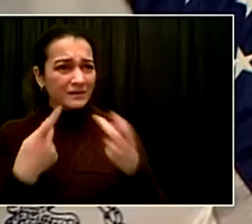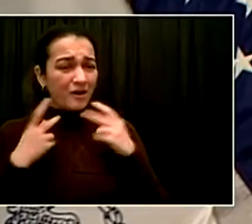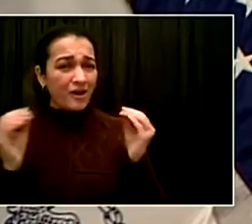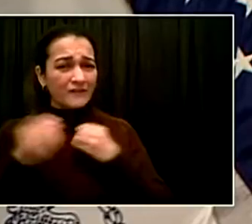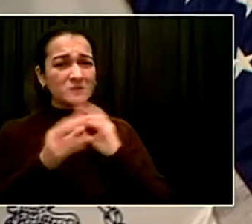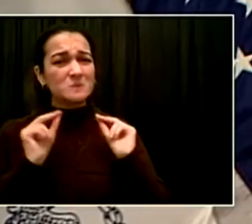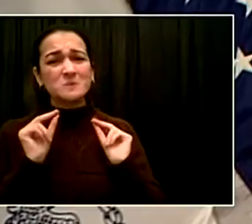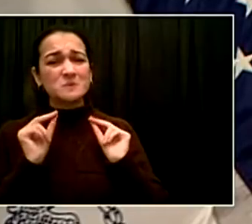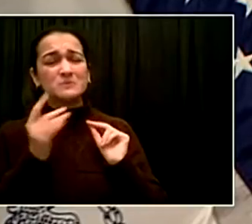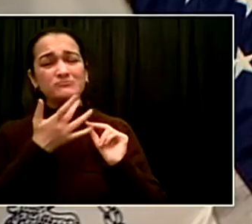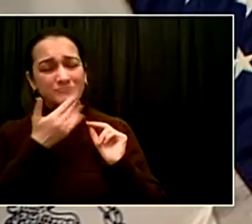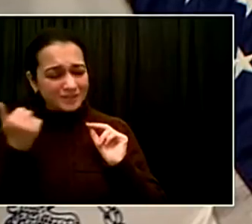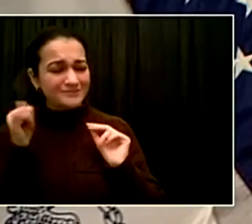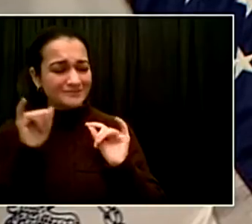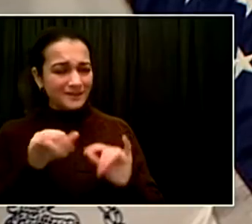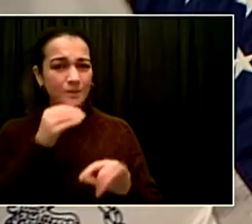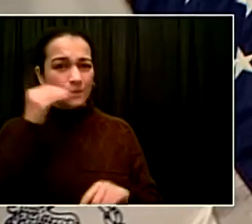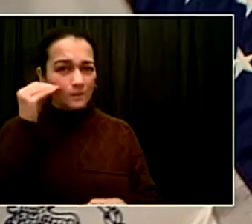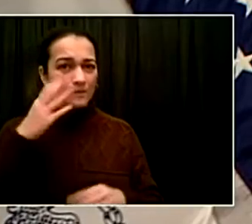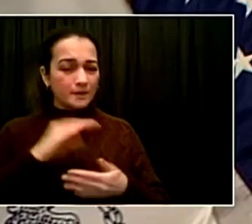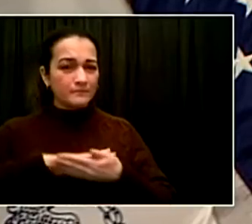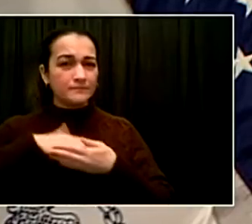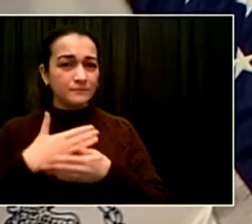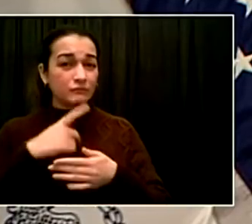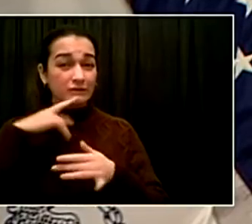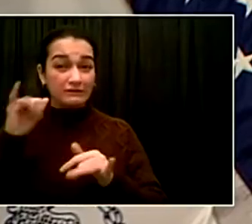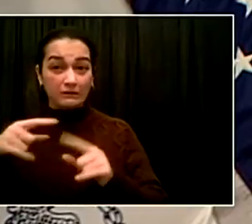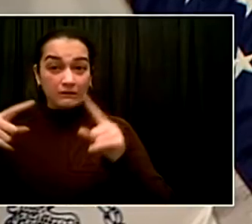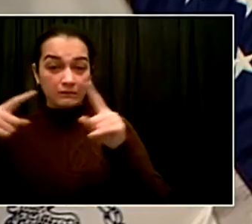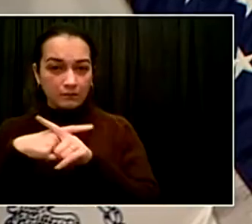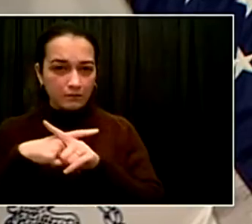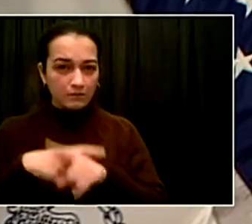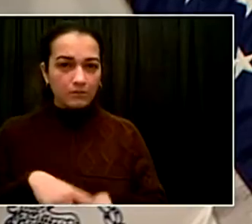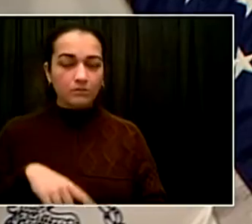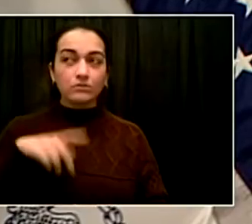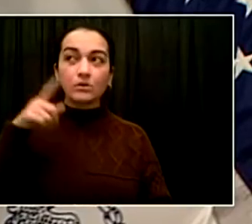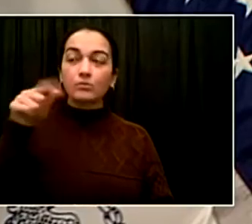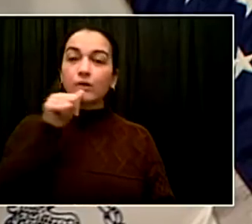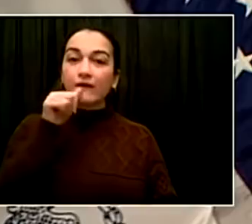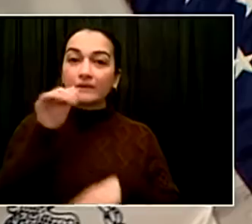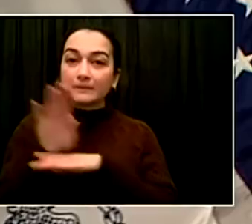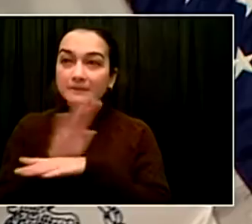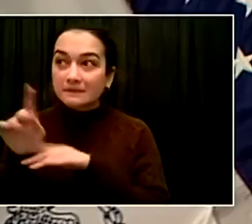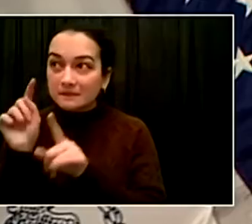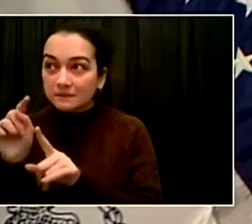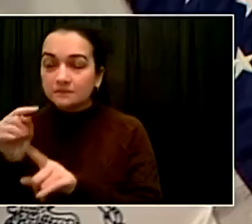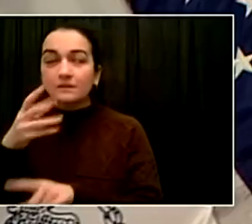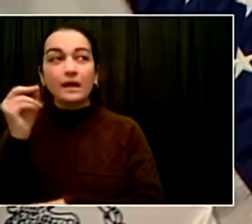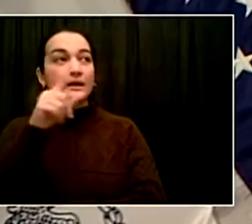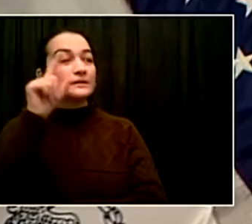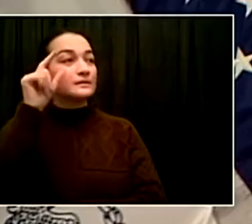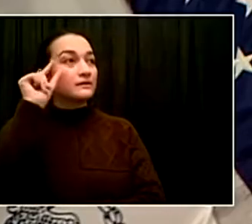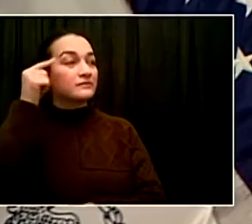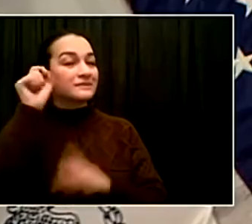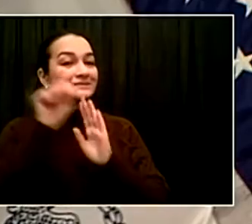AND TO BUSINESSES CHOOSING THAT OPTION AT THIS POINT. AGAIN, GIVEN WHAT YOU'RE